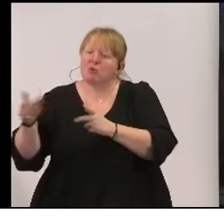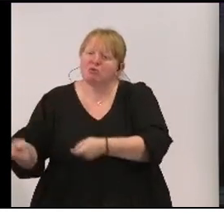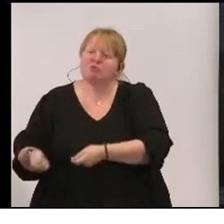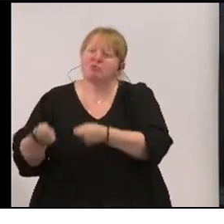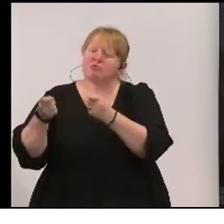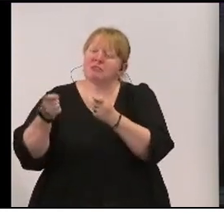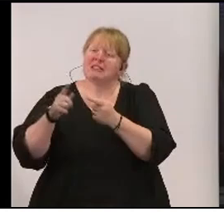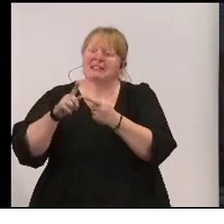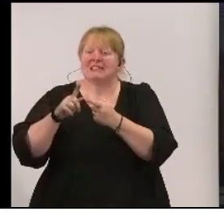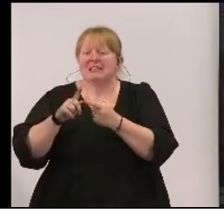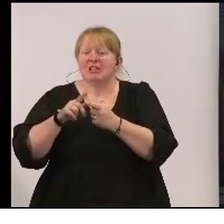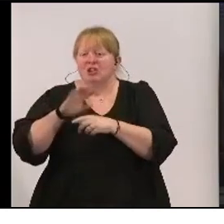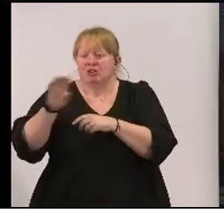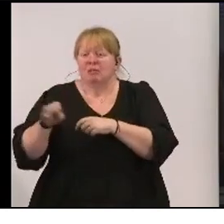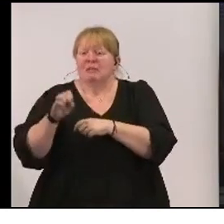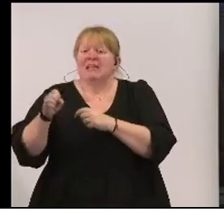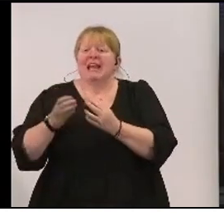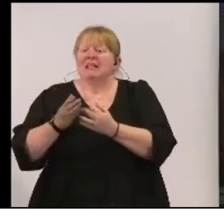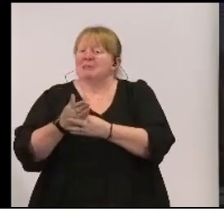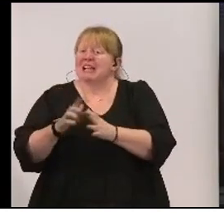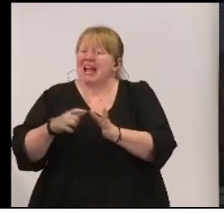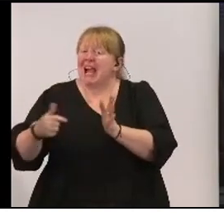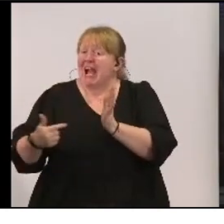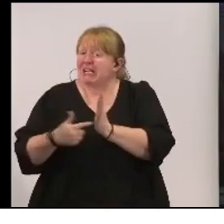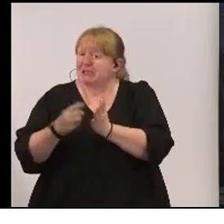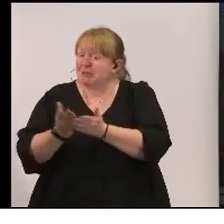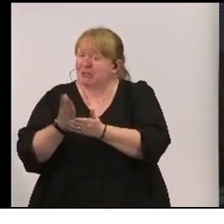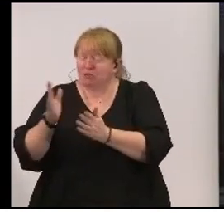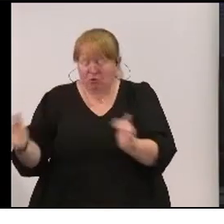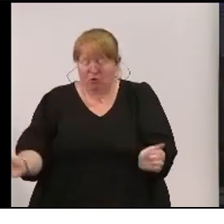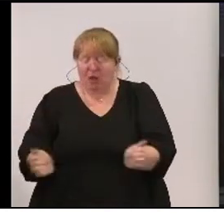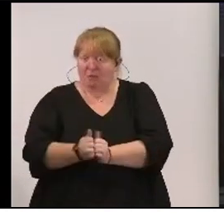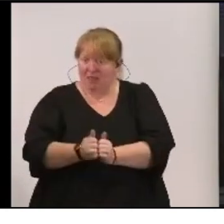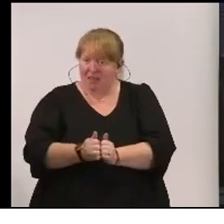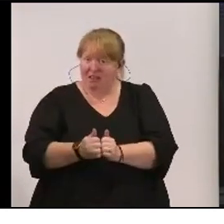us make sure that we're compliant.” And that was the starting point.